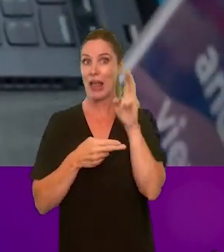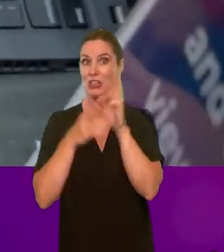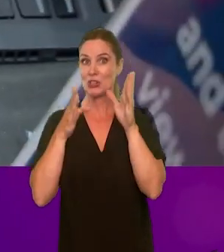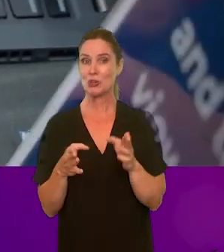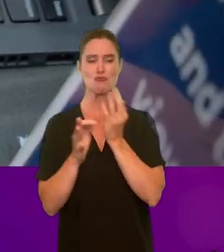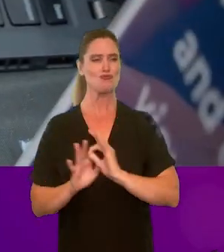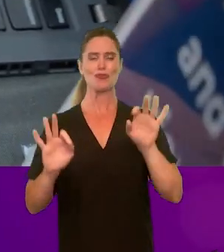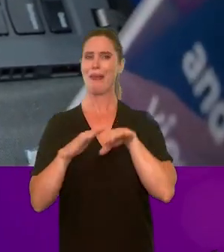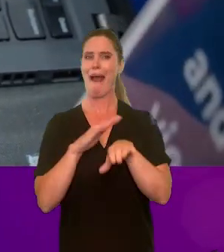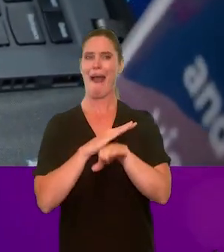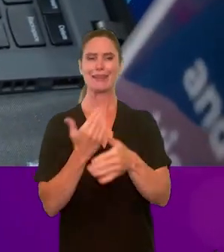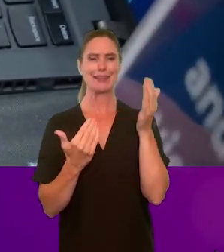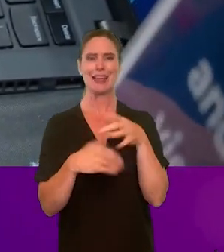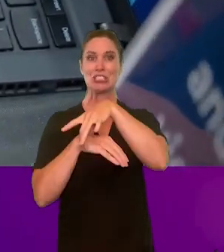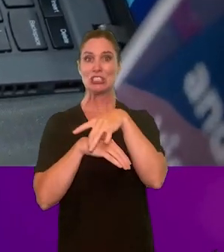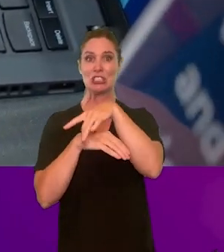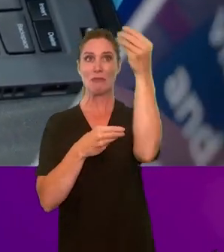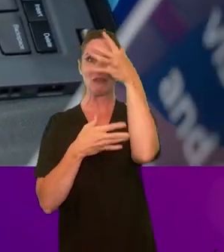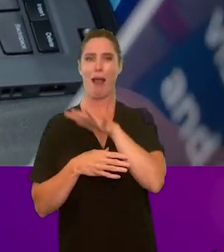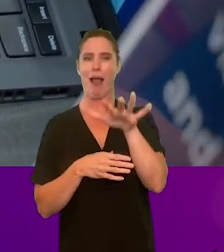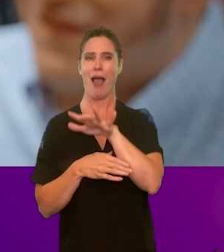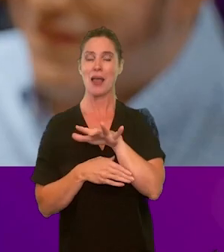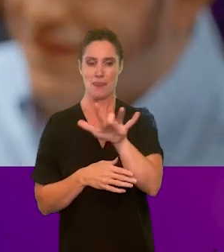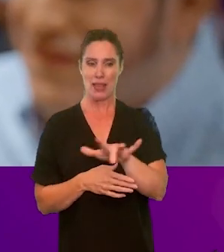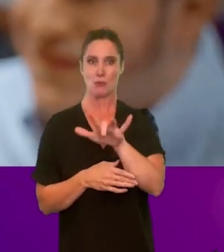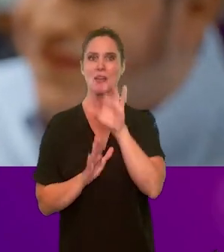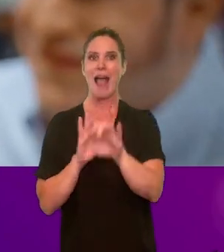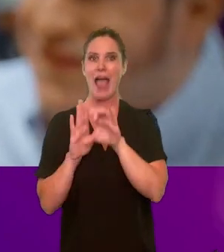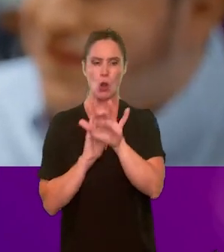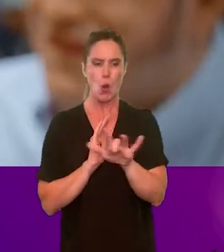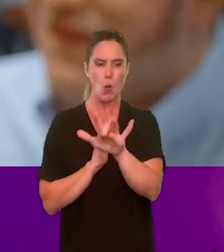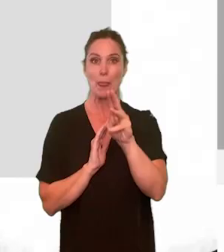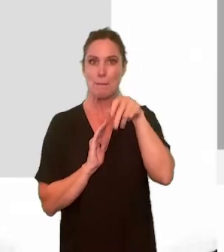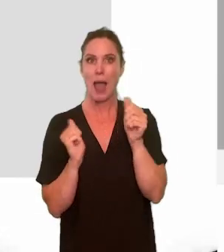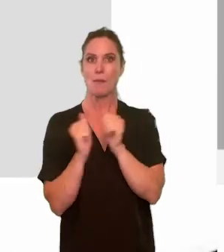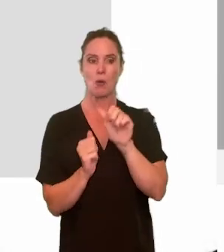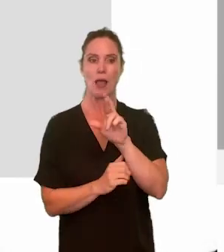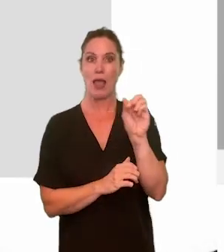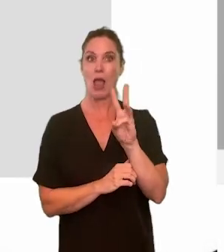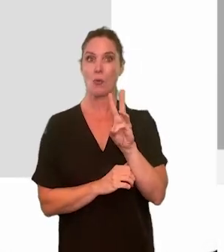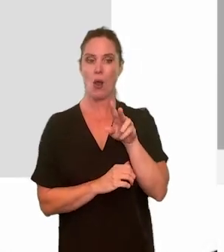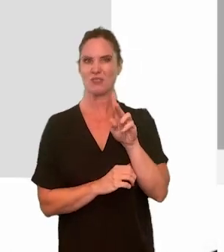by moving a character around the map with their arrow keys or other controller, very similar to a game.